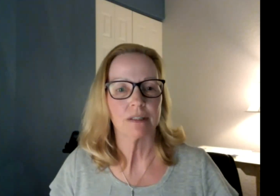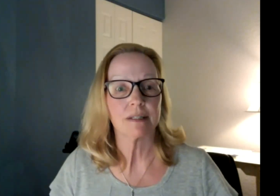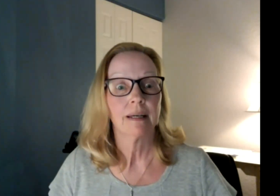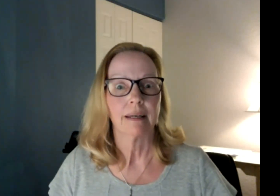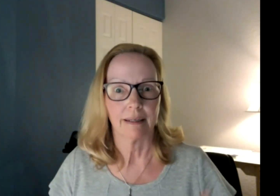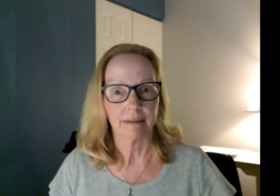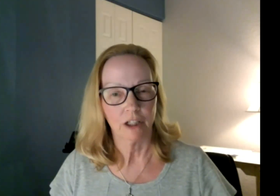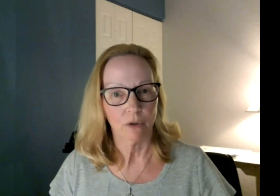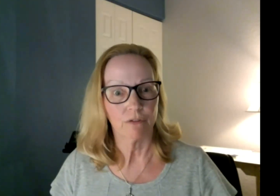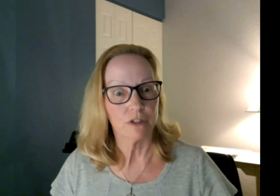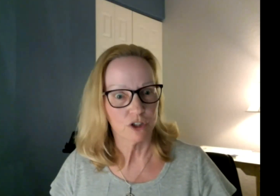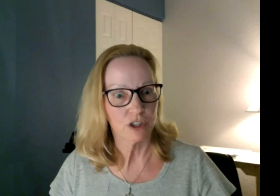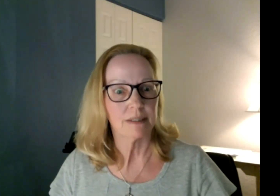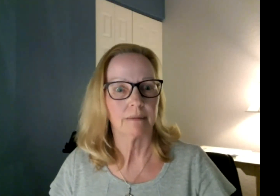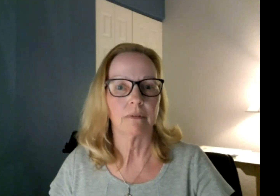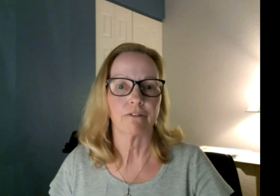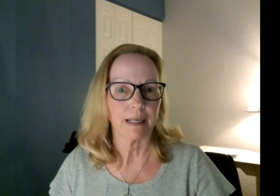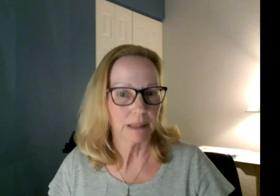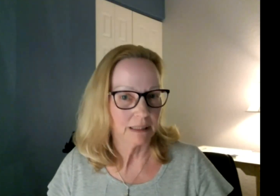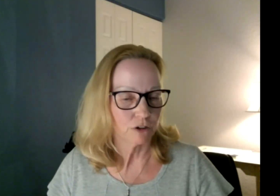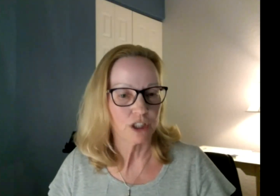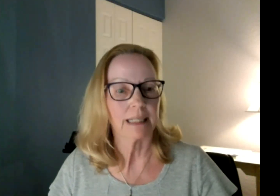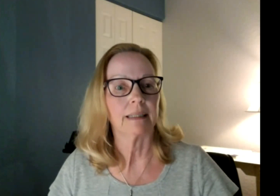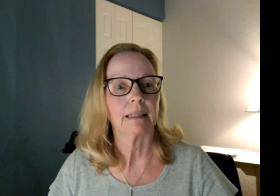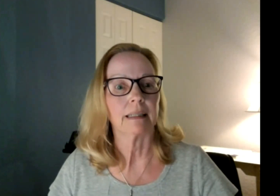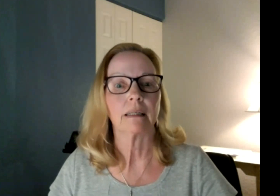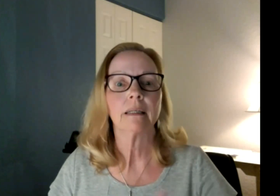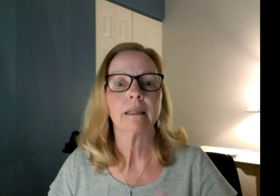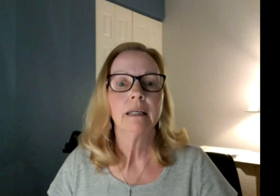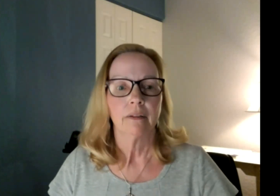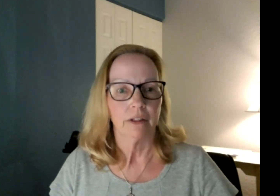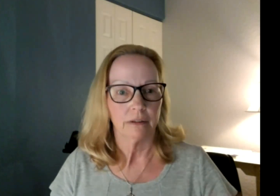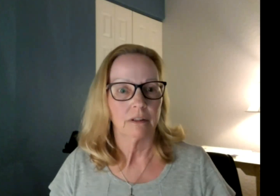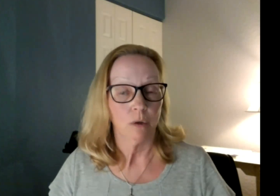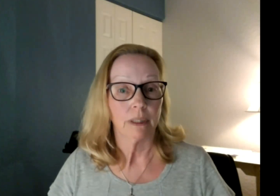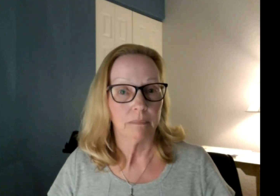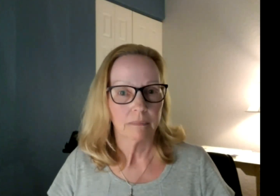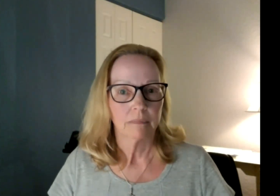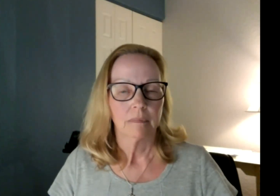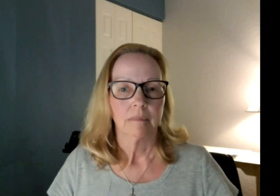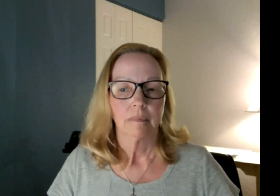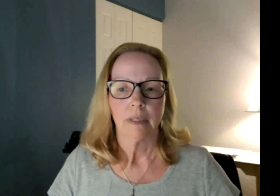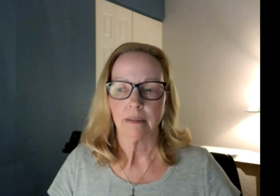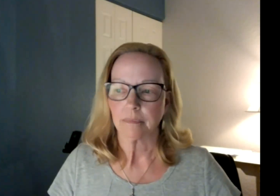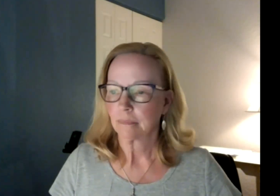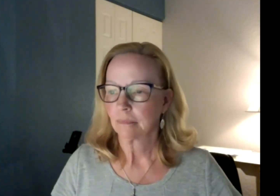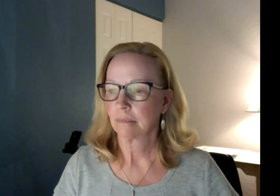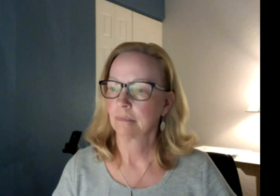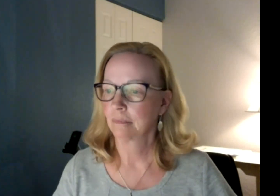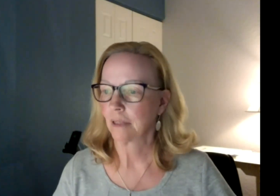patients and, you know, the physicians and the family understanding the, you know,